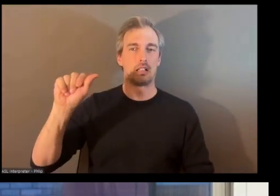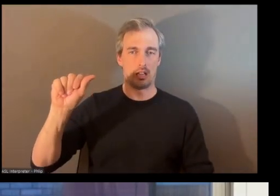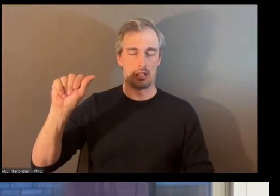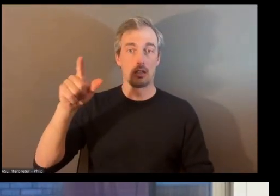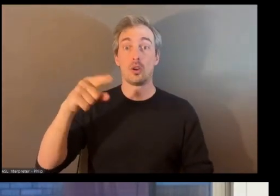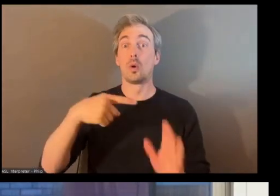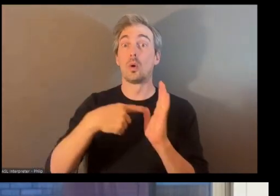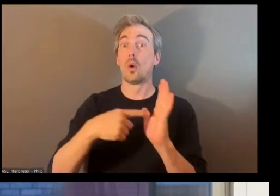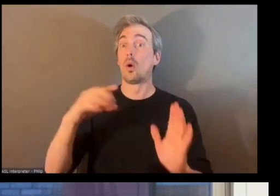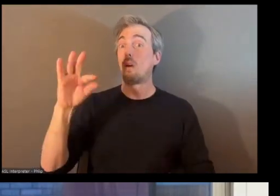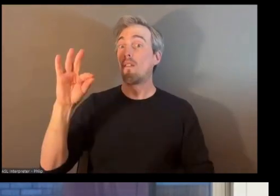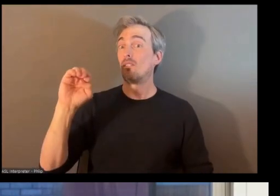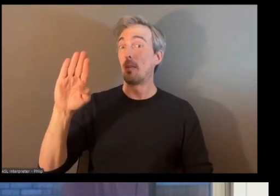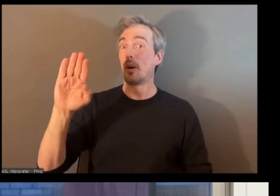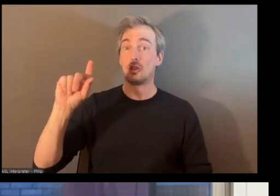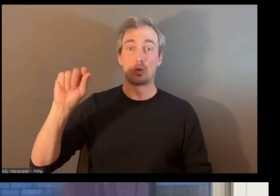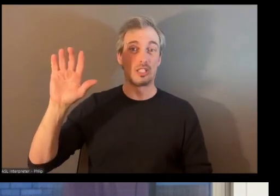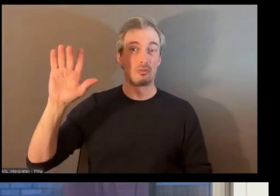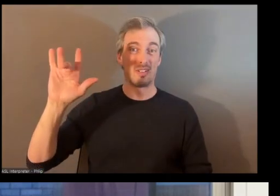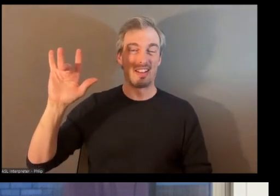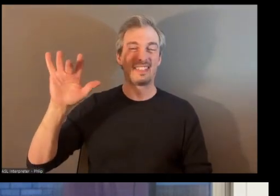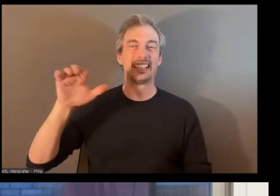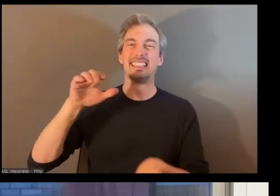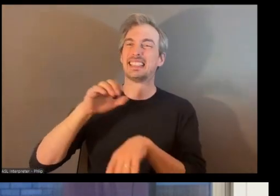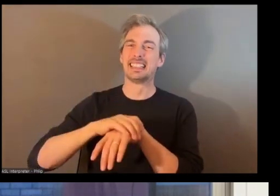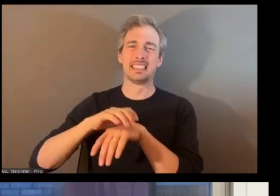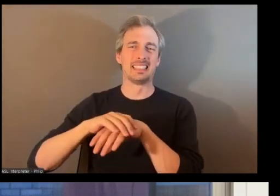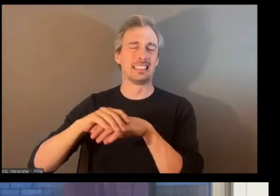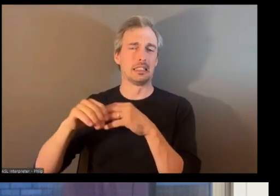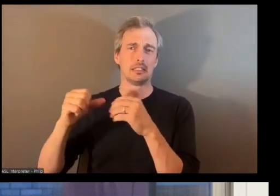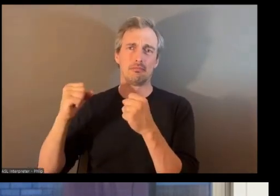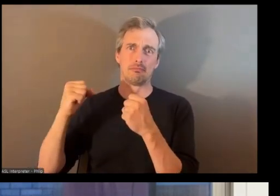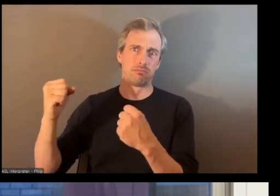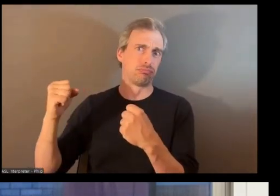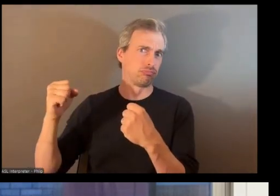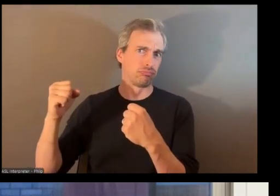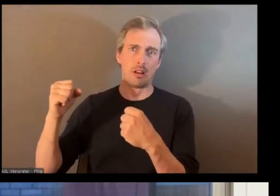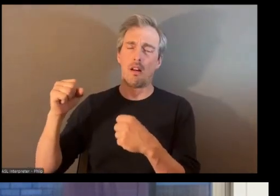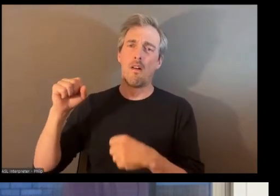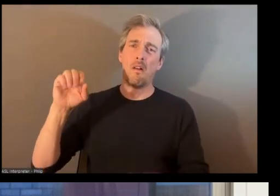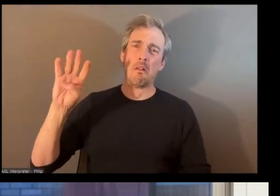language, at 49.4%, which is almost half.